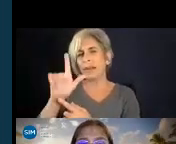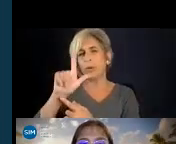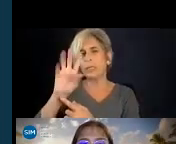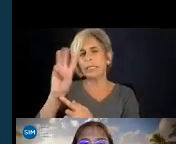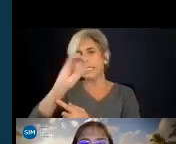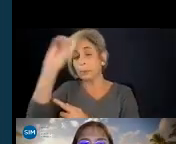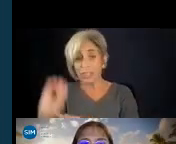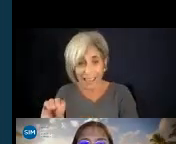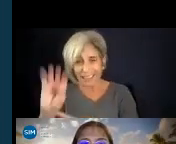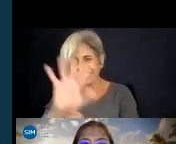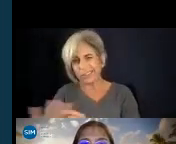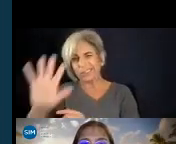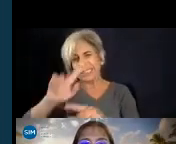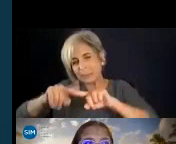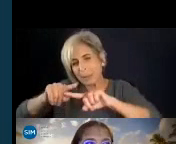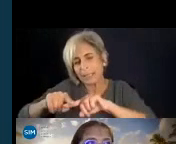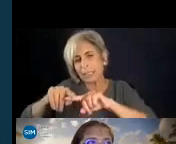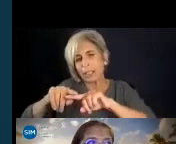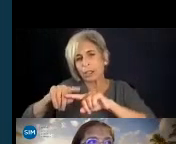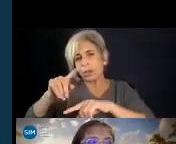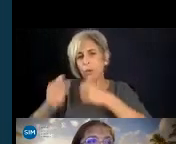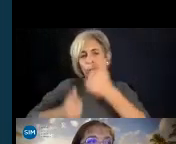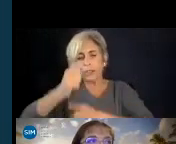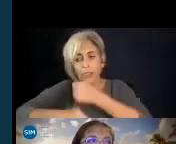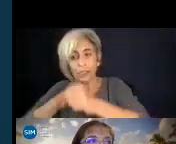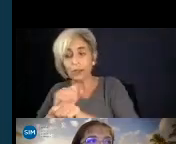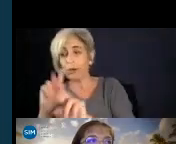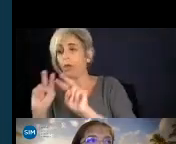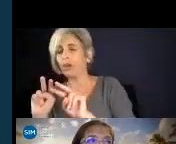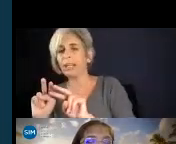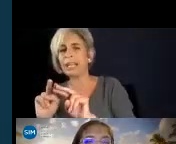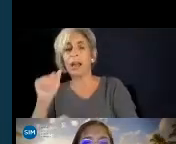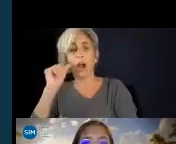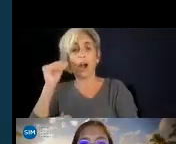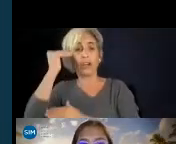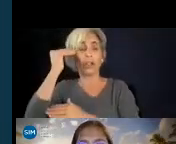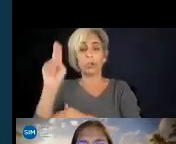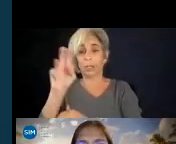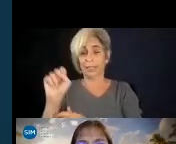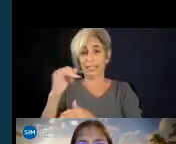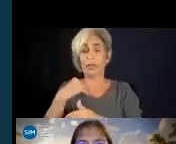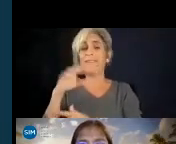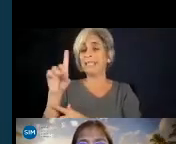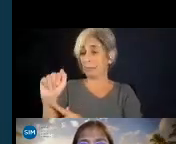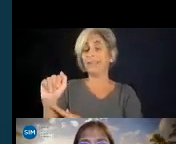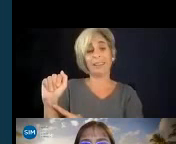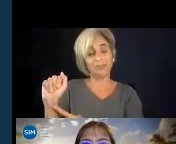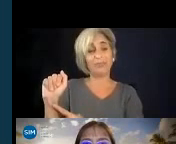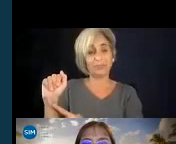depending on what year you look at it, of adults in the united states have some type of disability.